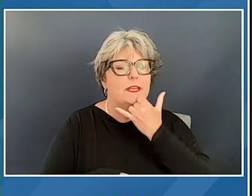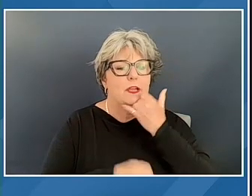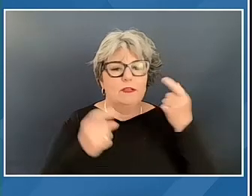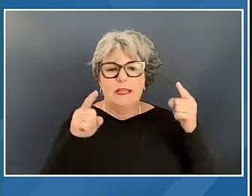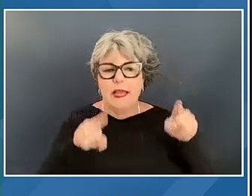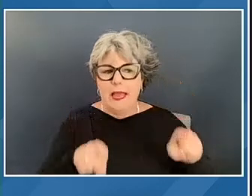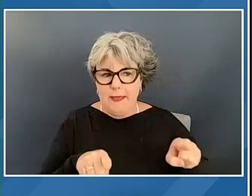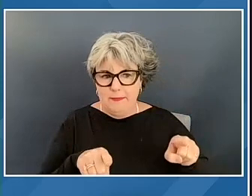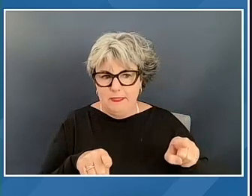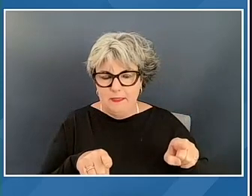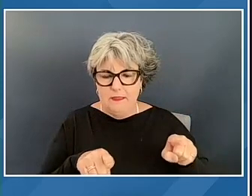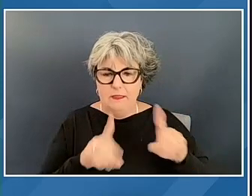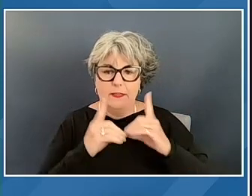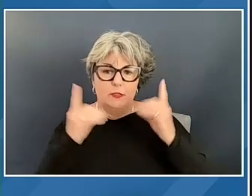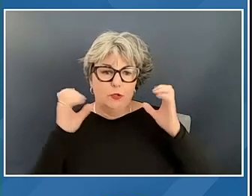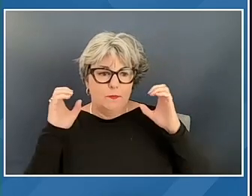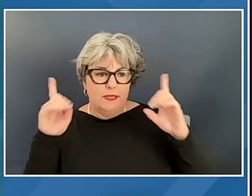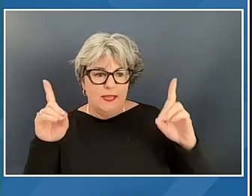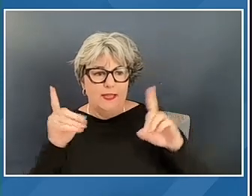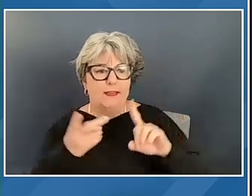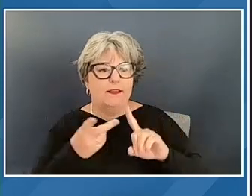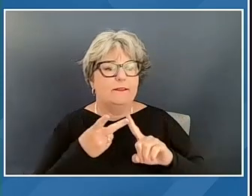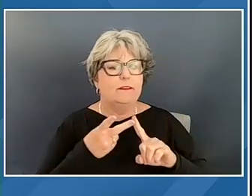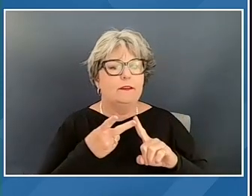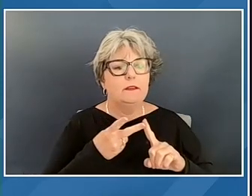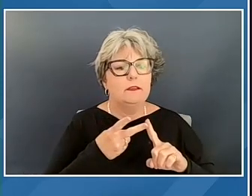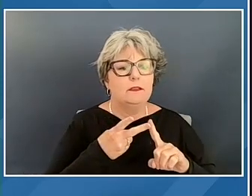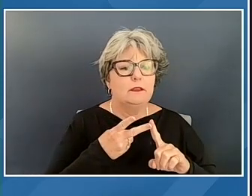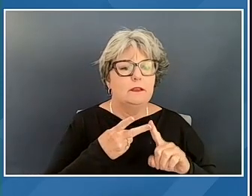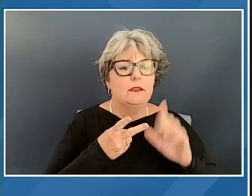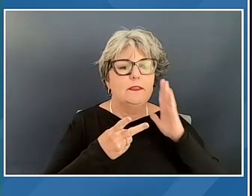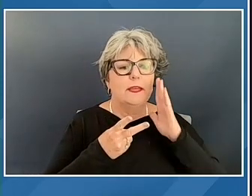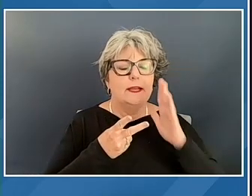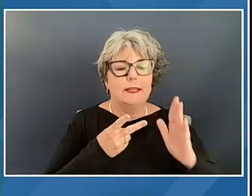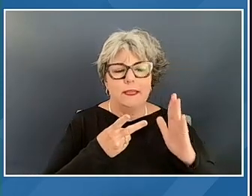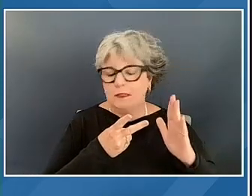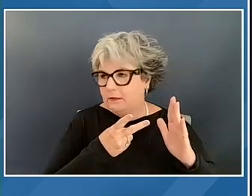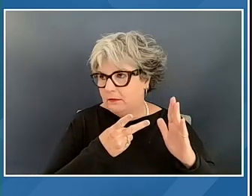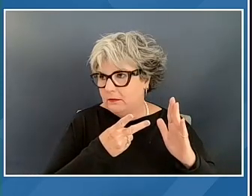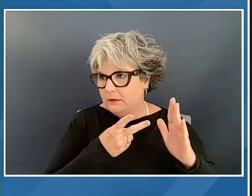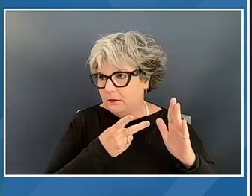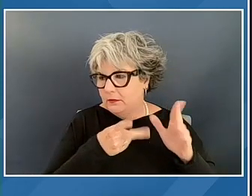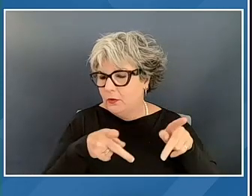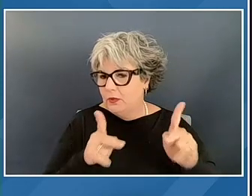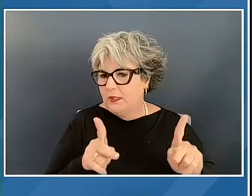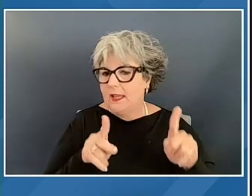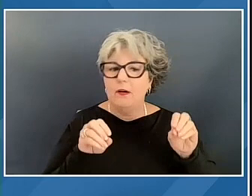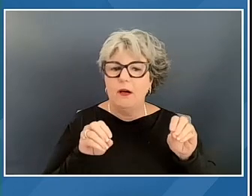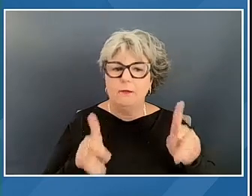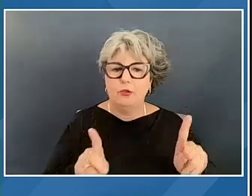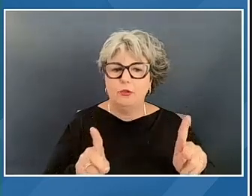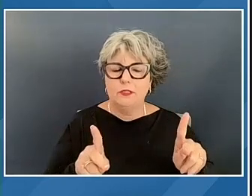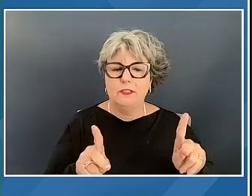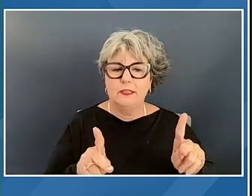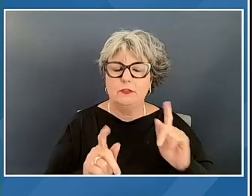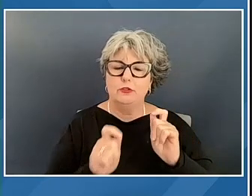the Department- and during these neg regs, that it would be considered to allow opportunities to correct errors regarding